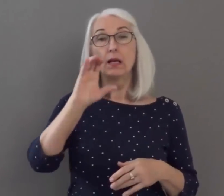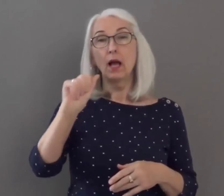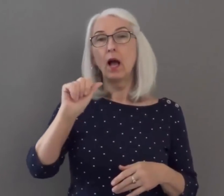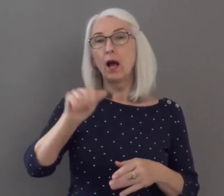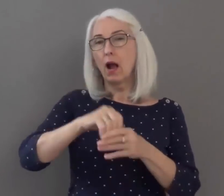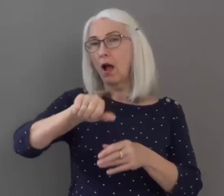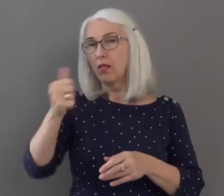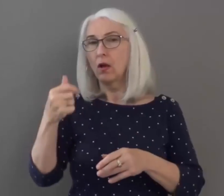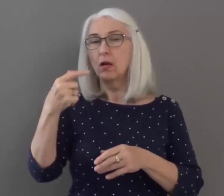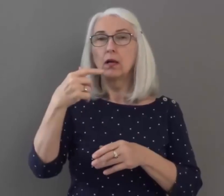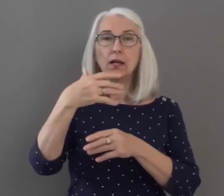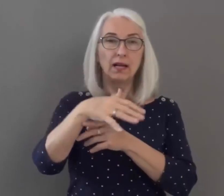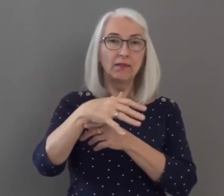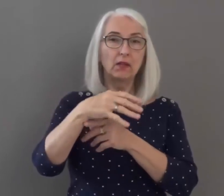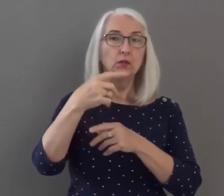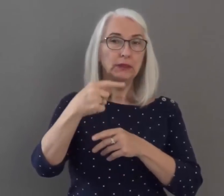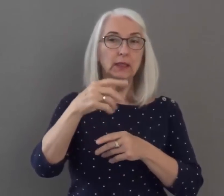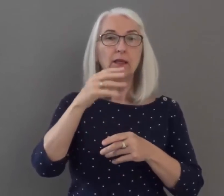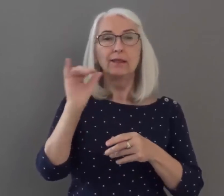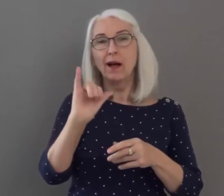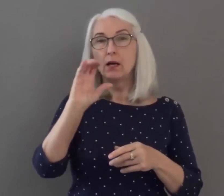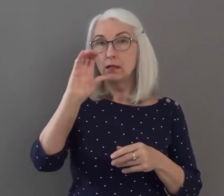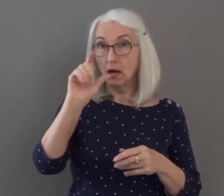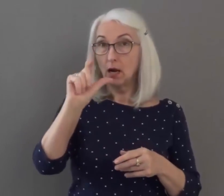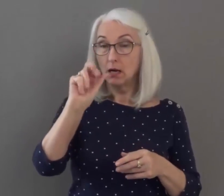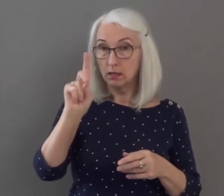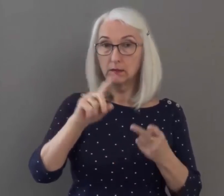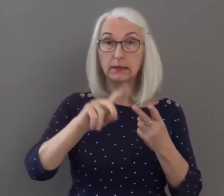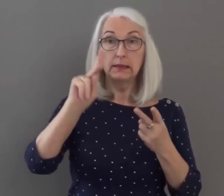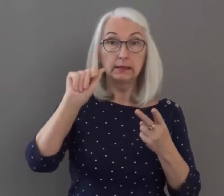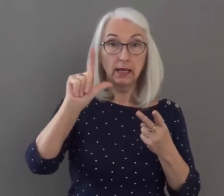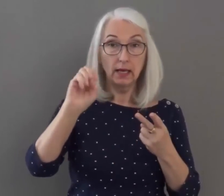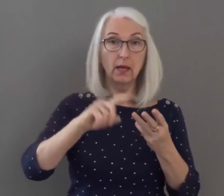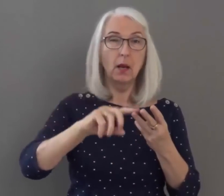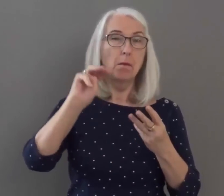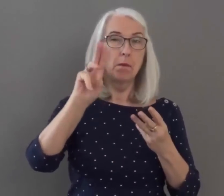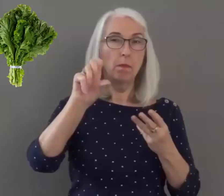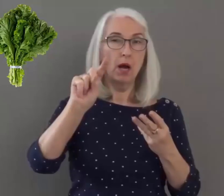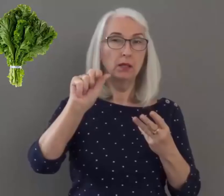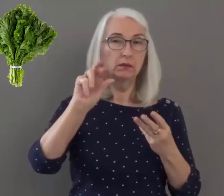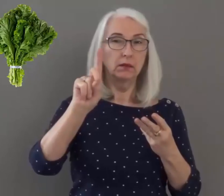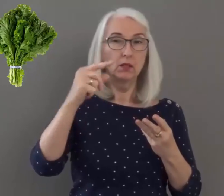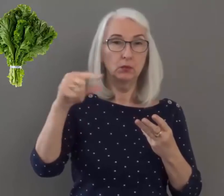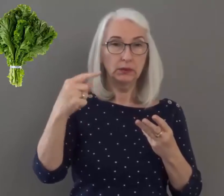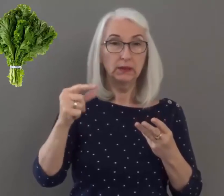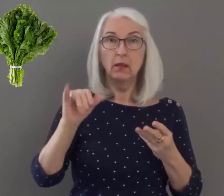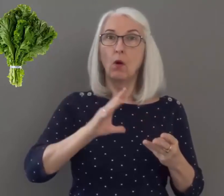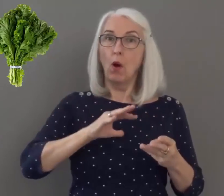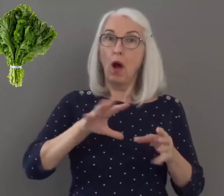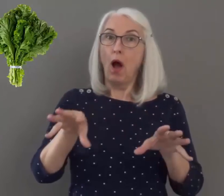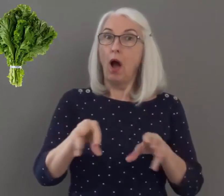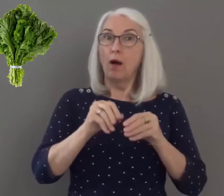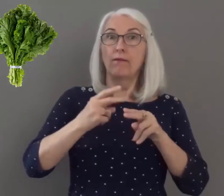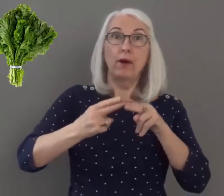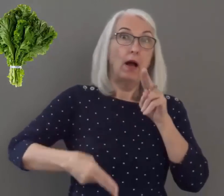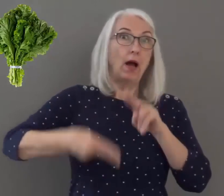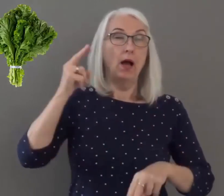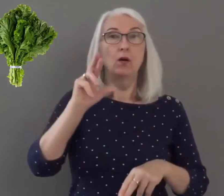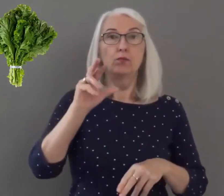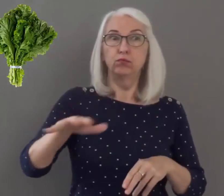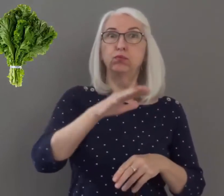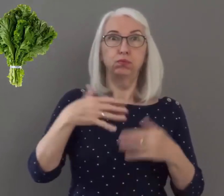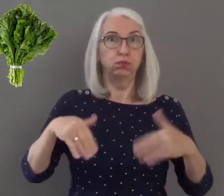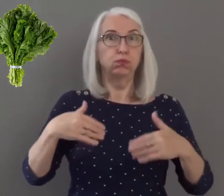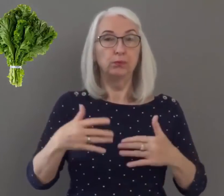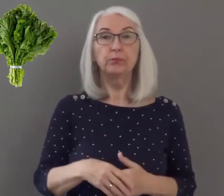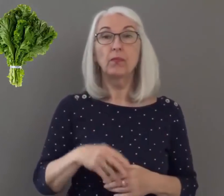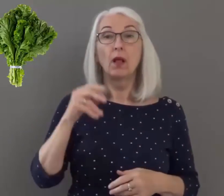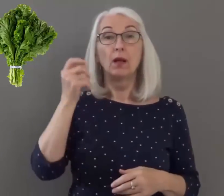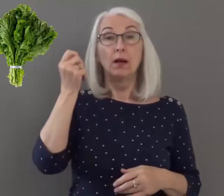The calcium in other leafy greens, such as collard, kale and mustard greens, is absorbed at very high rates.